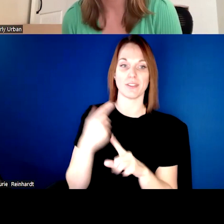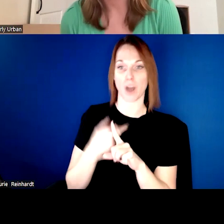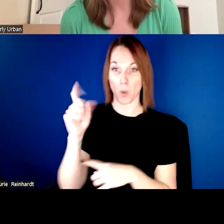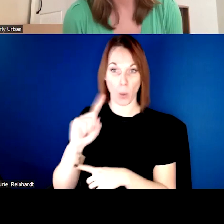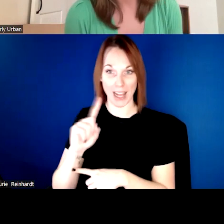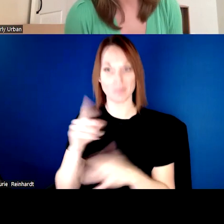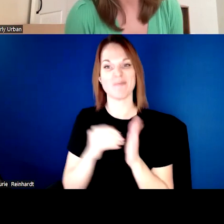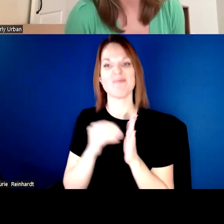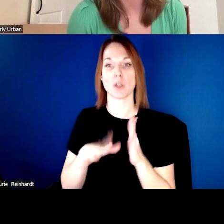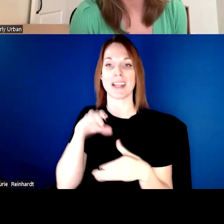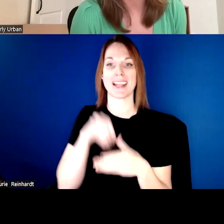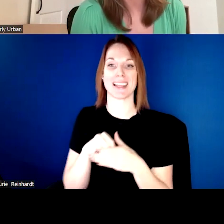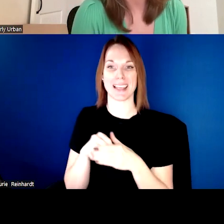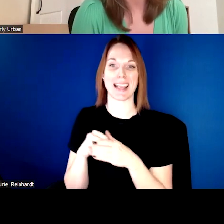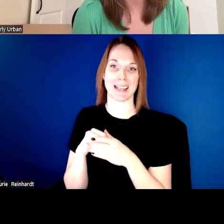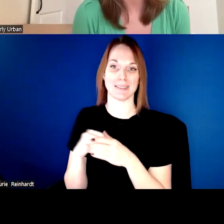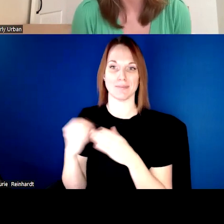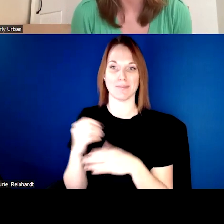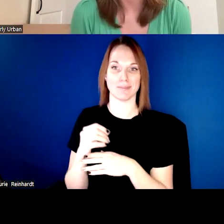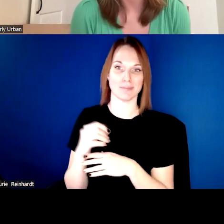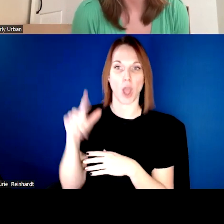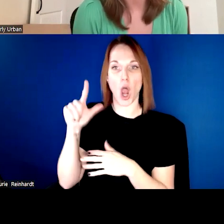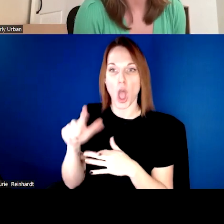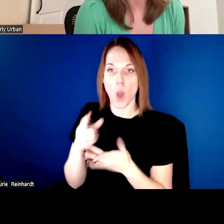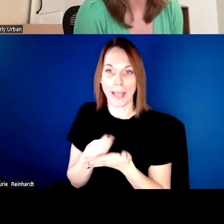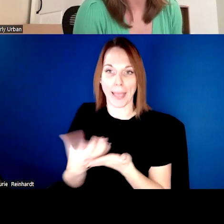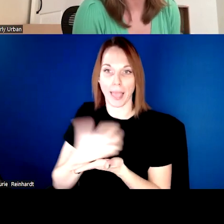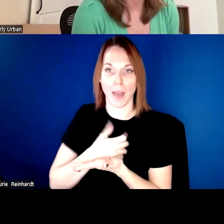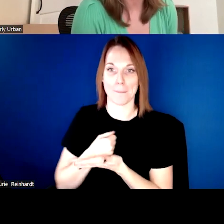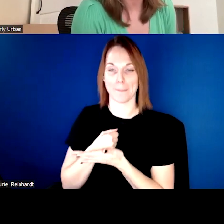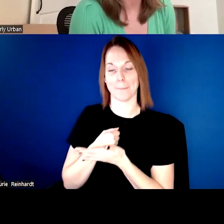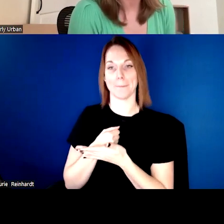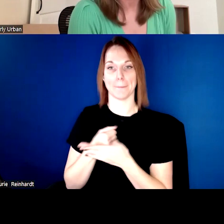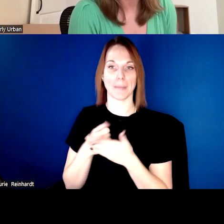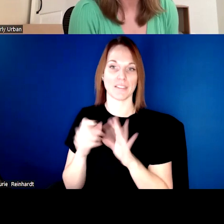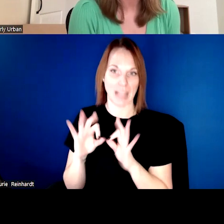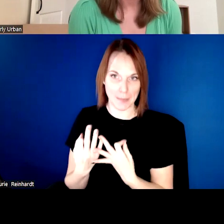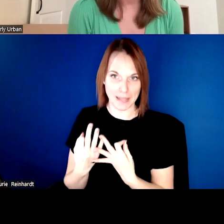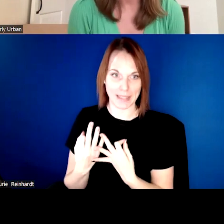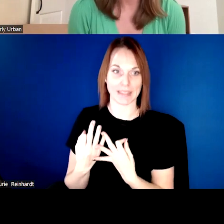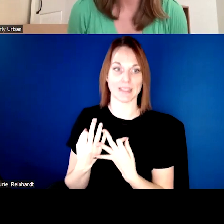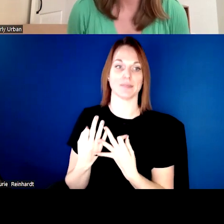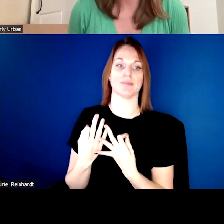that students who have families with very low expected family contributions are seeing